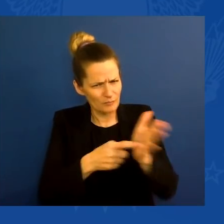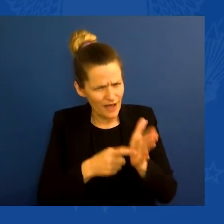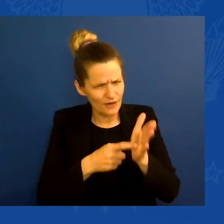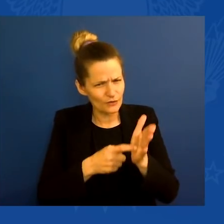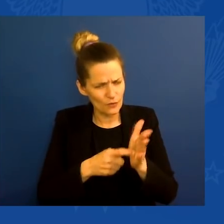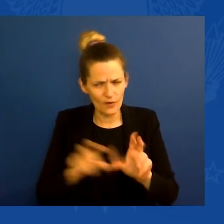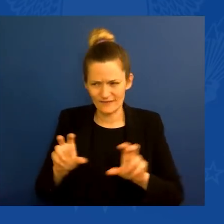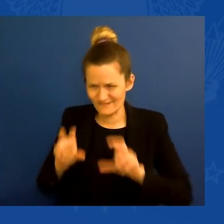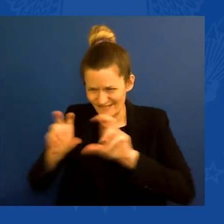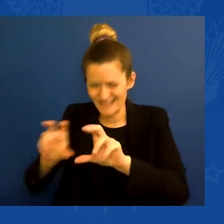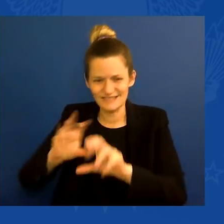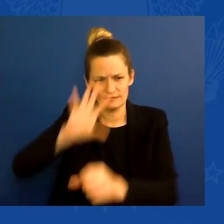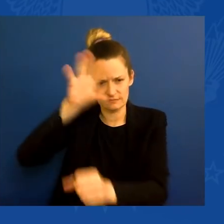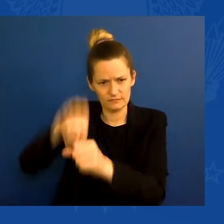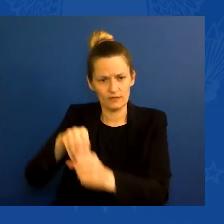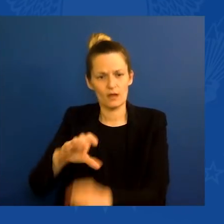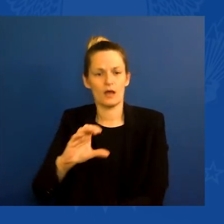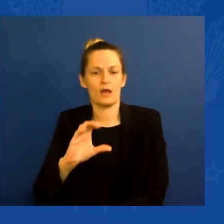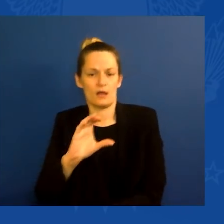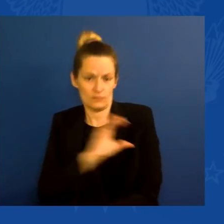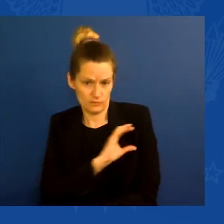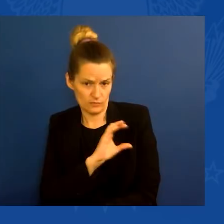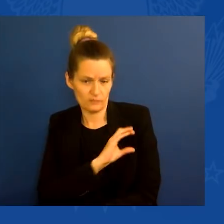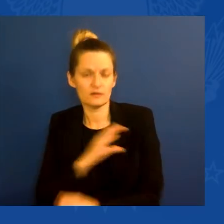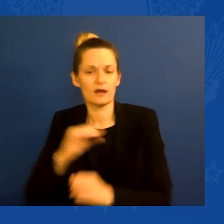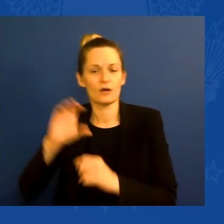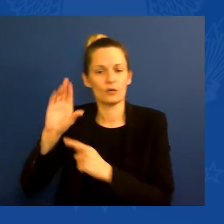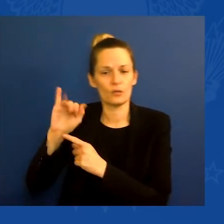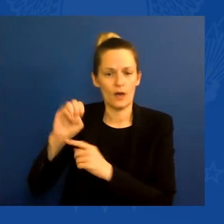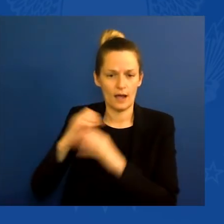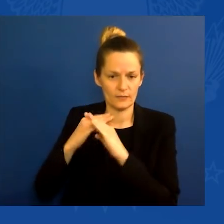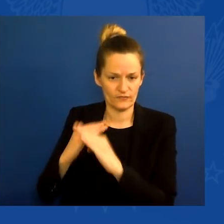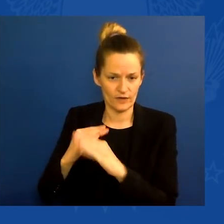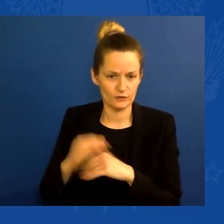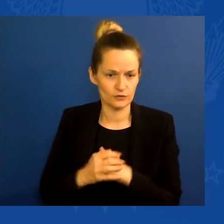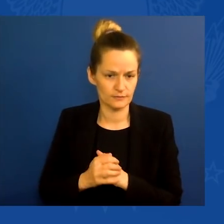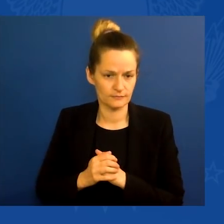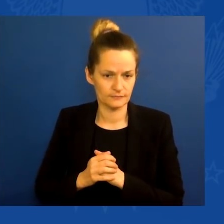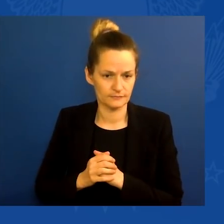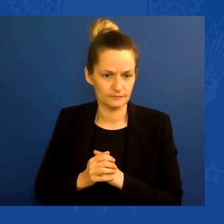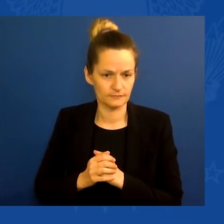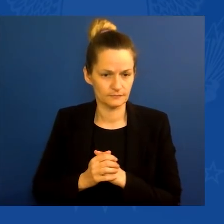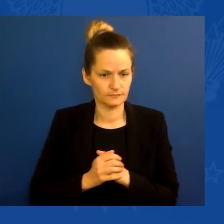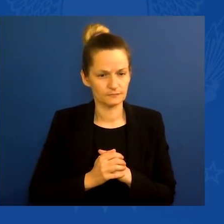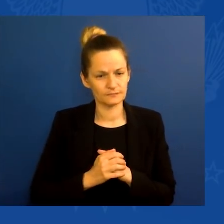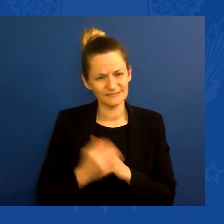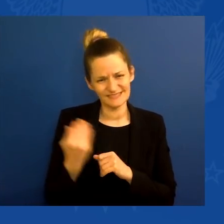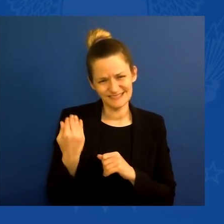During my State of the Union Address, I announced what I called a Unity Agenda that brings the country